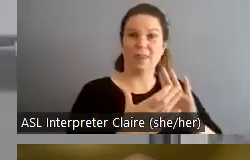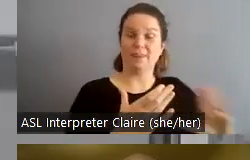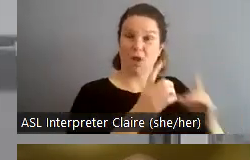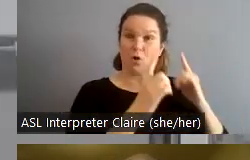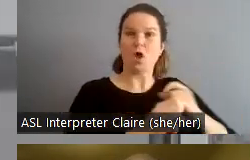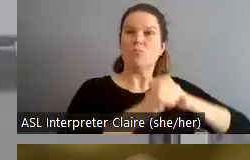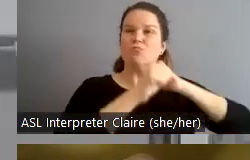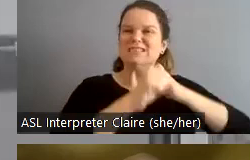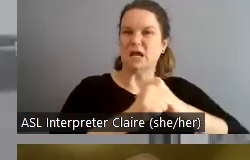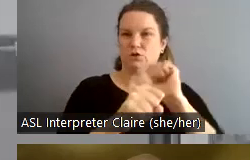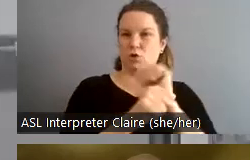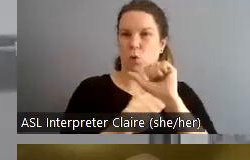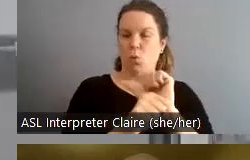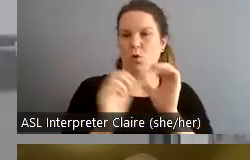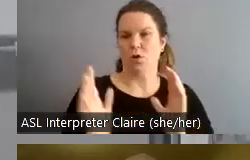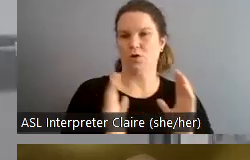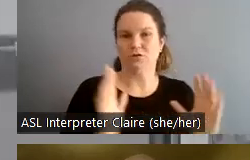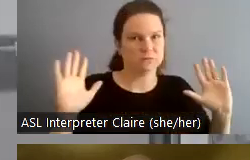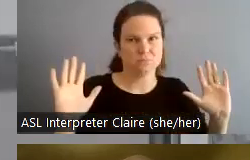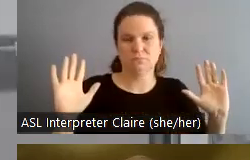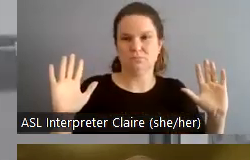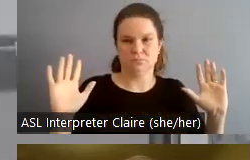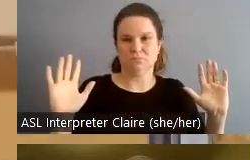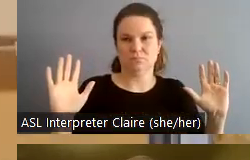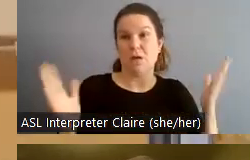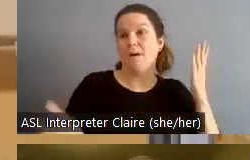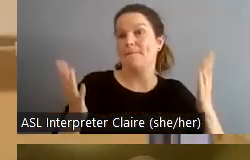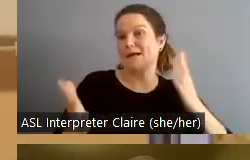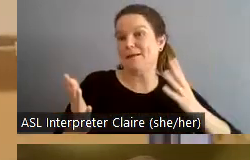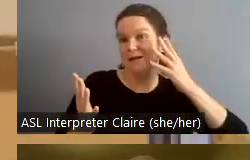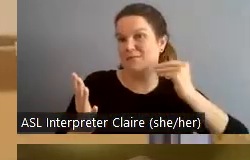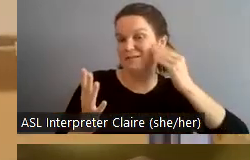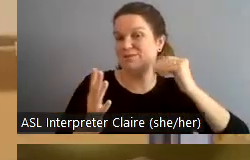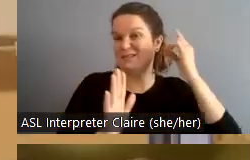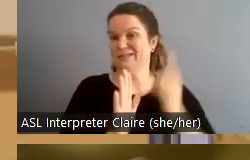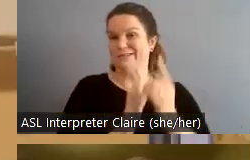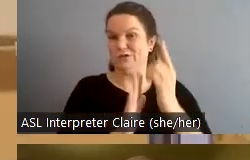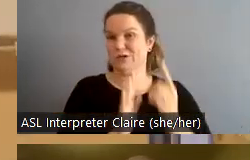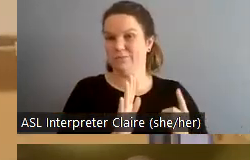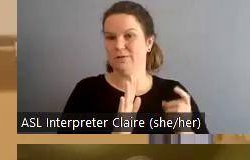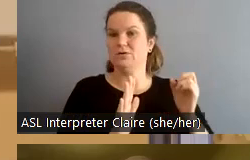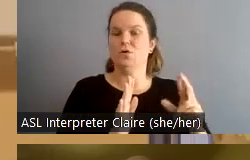workers, protect employees who are potentially facing discrimination or not